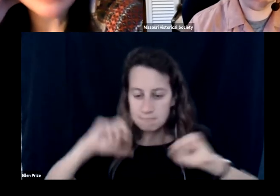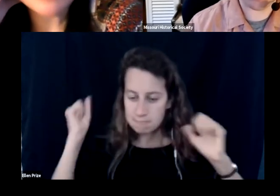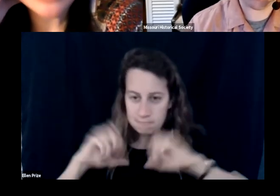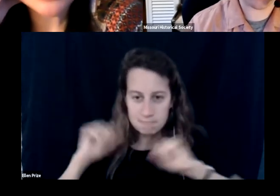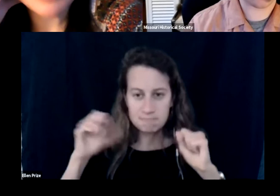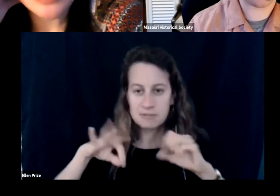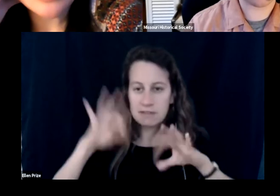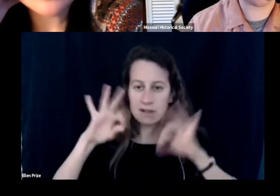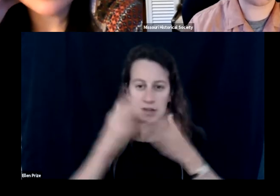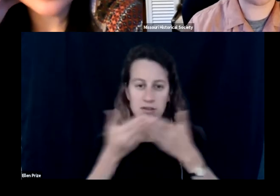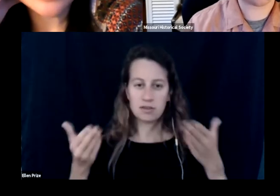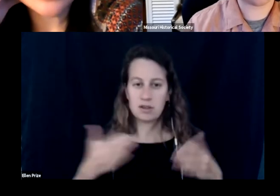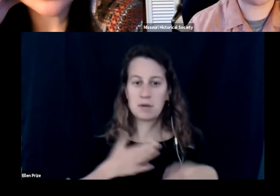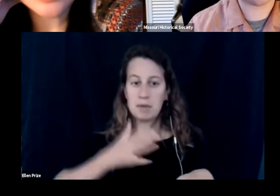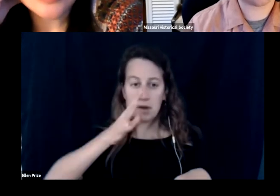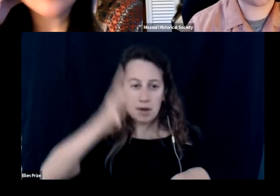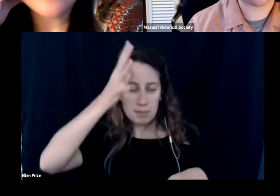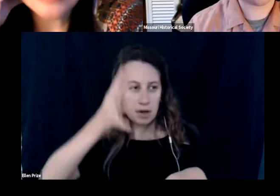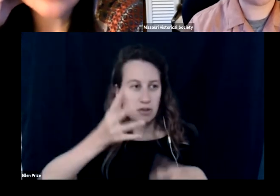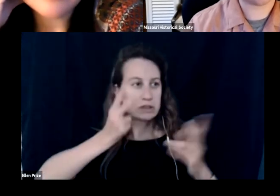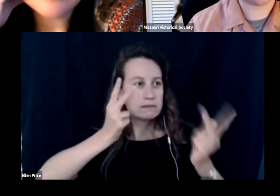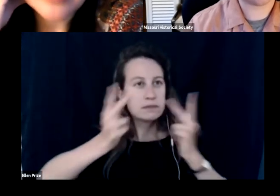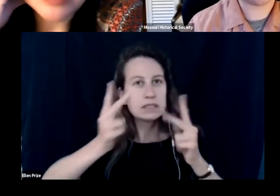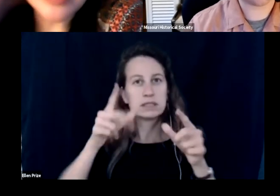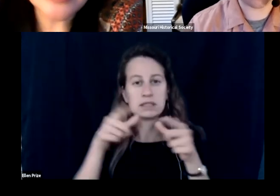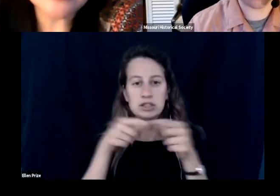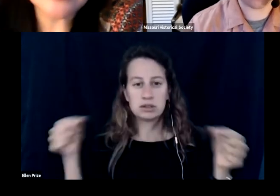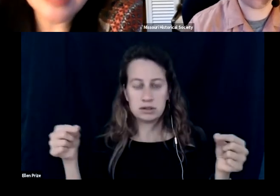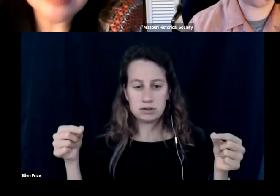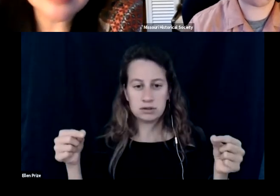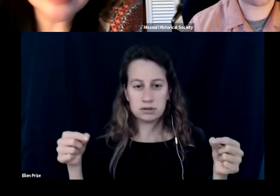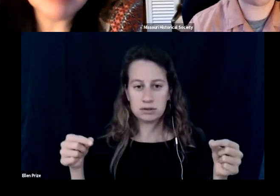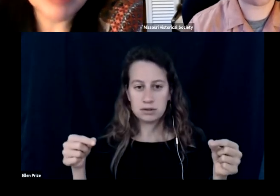Yeah, I mean, I don't know. I know. In my father's side of the